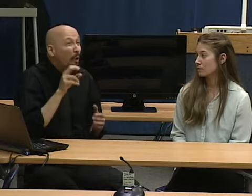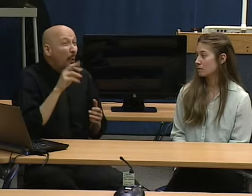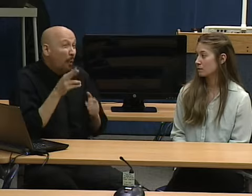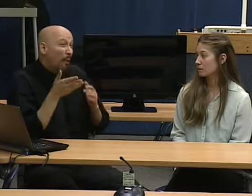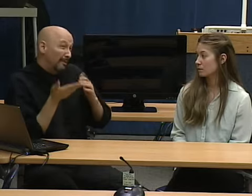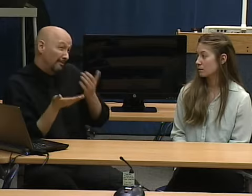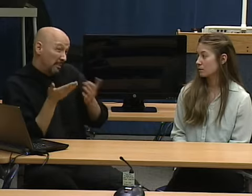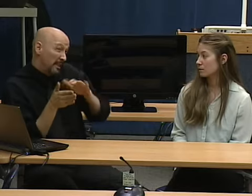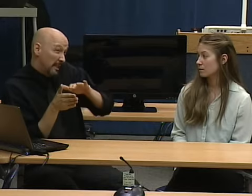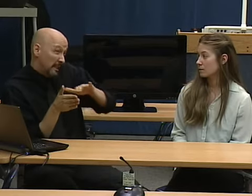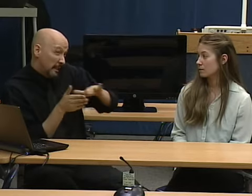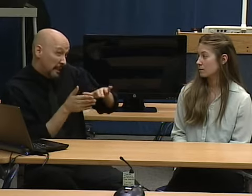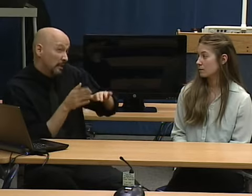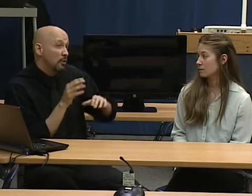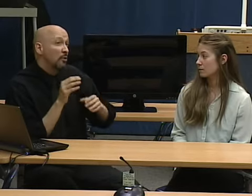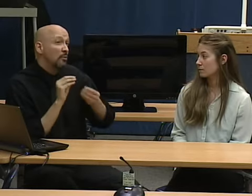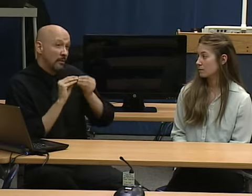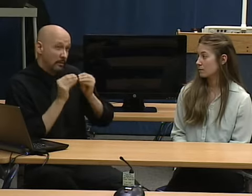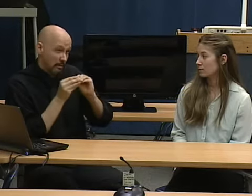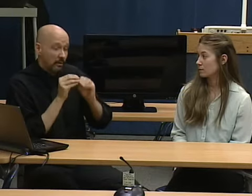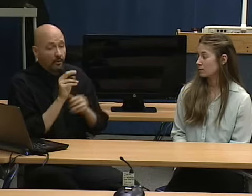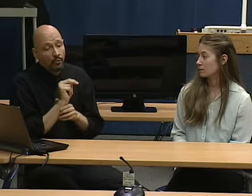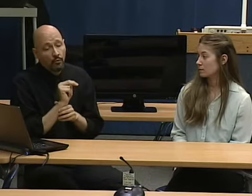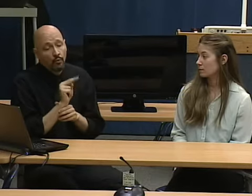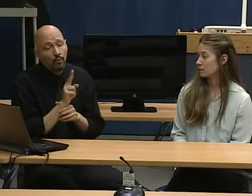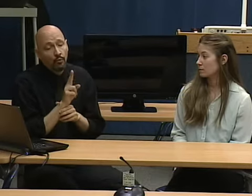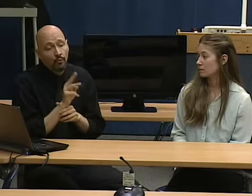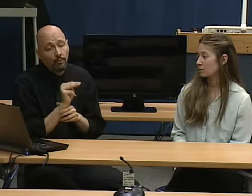Or maybe more of Numerical--